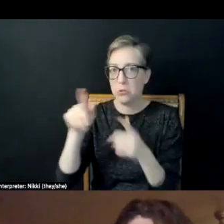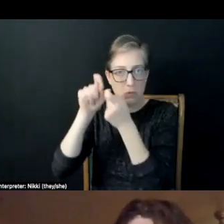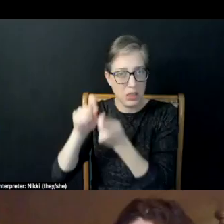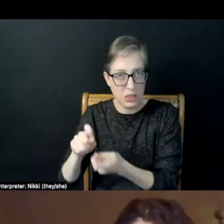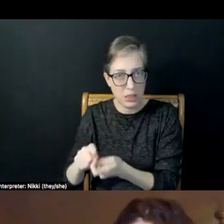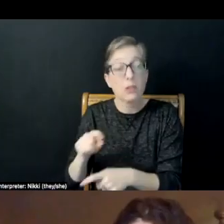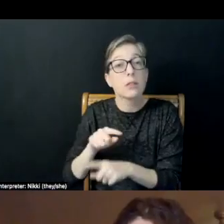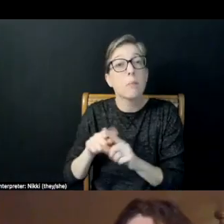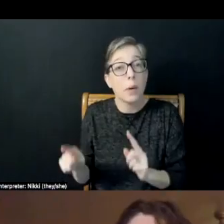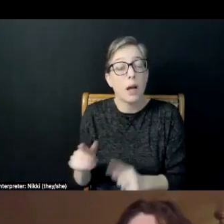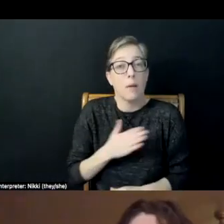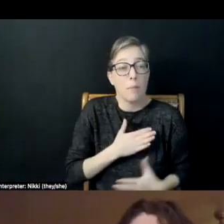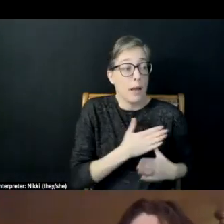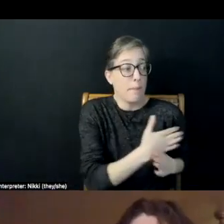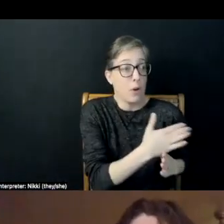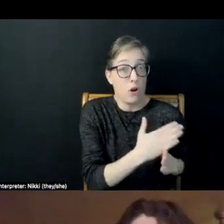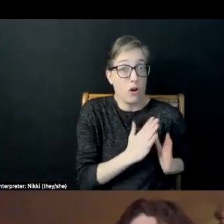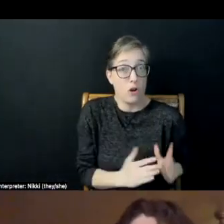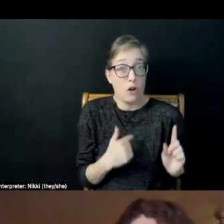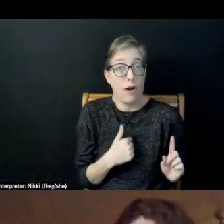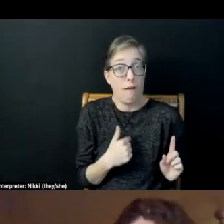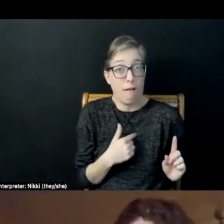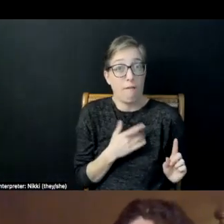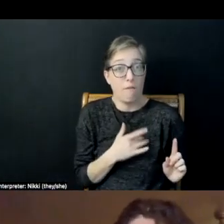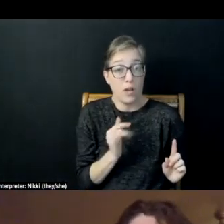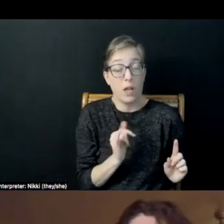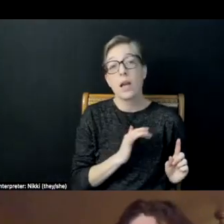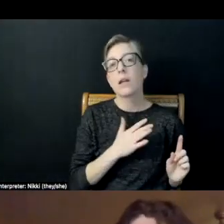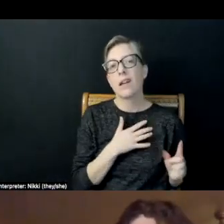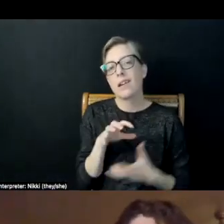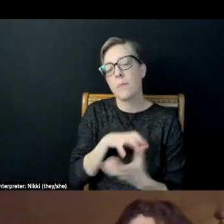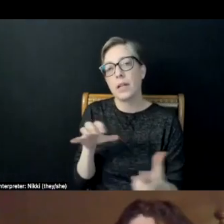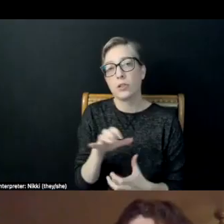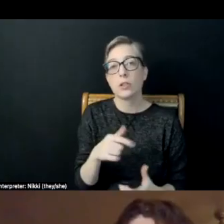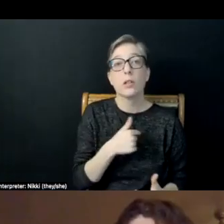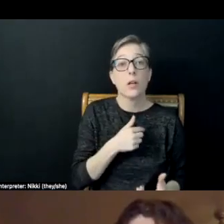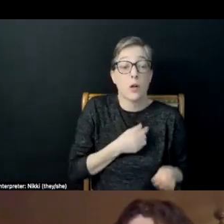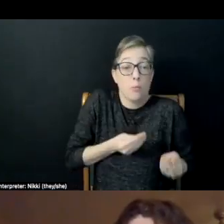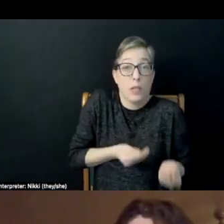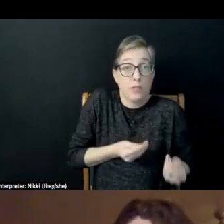a combination of my decision to give up breastfeeding, the appearance of my mother and my doctor's